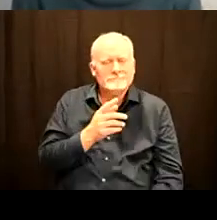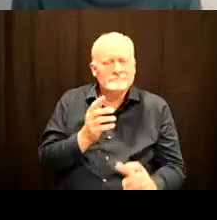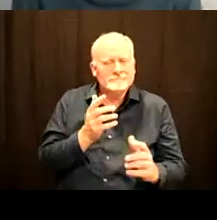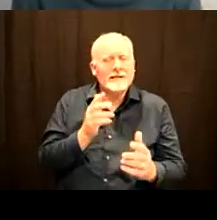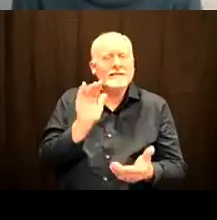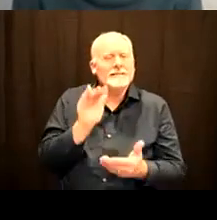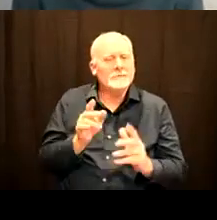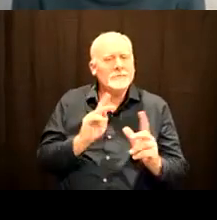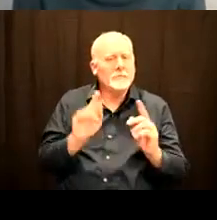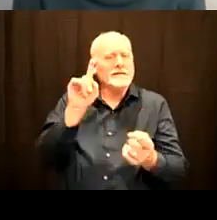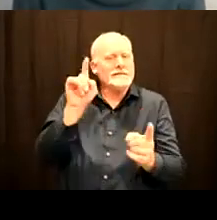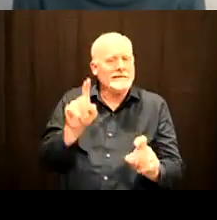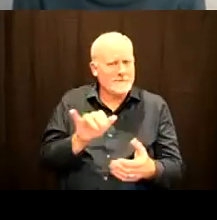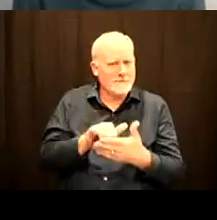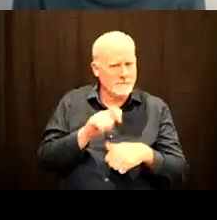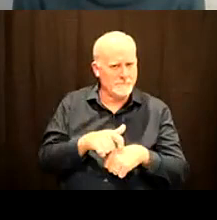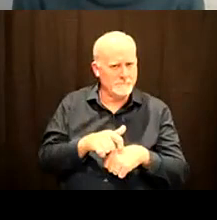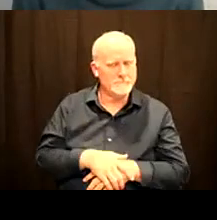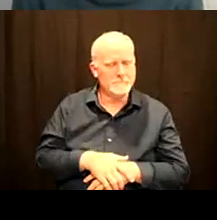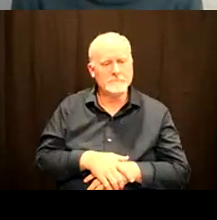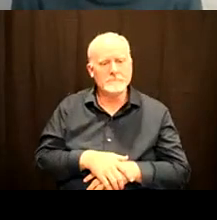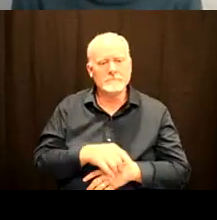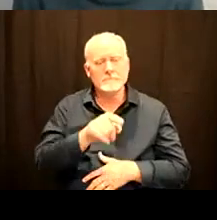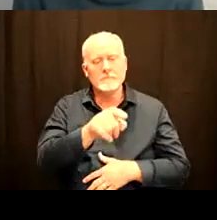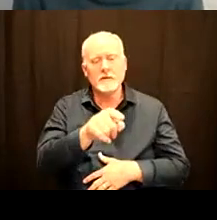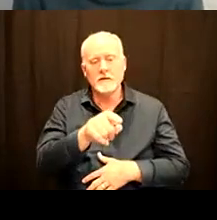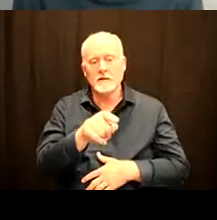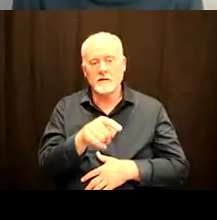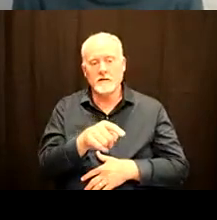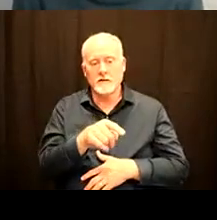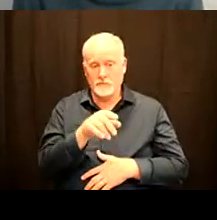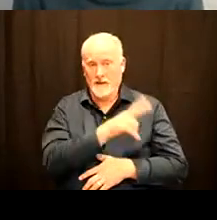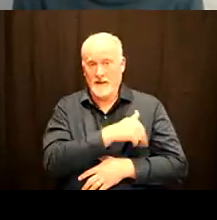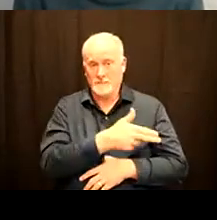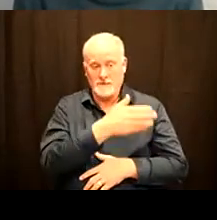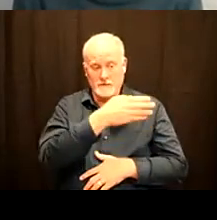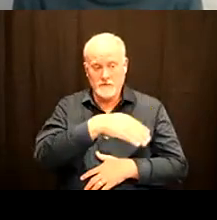tested you'll notice the hospitalization curve does not follow those dip downs that indicates